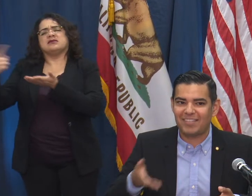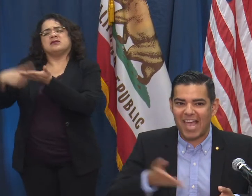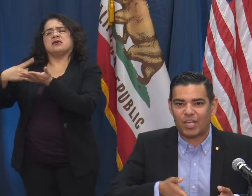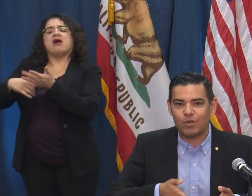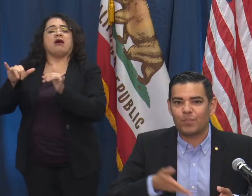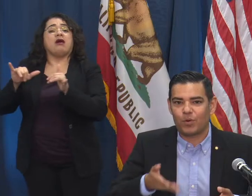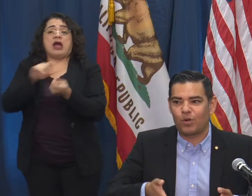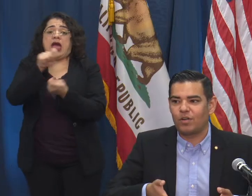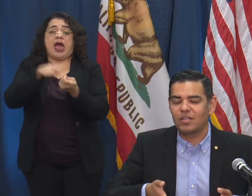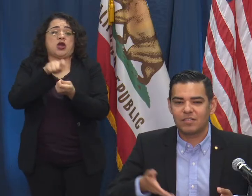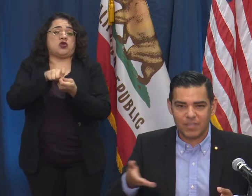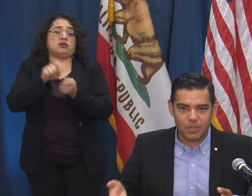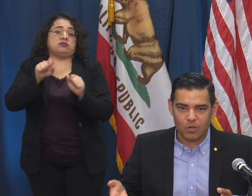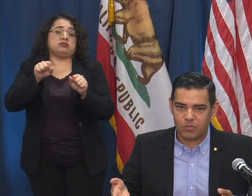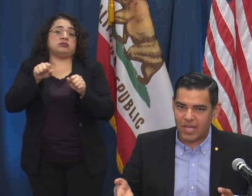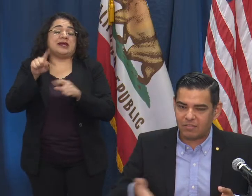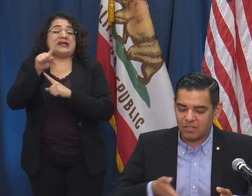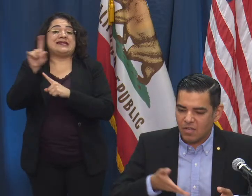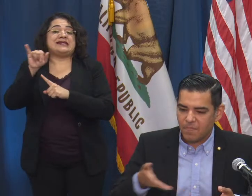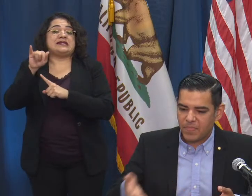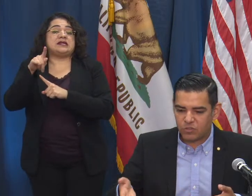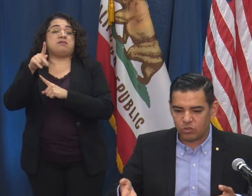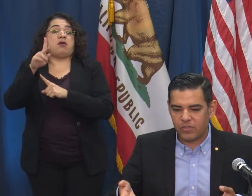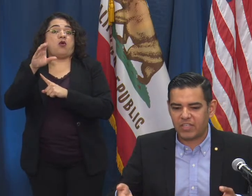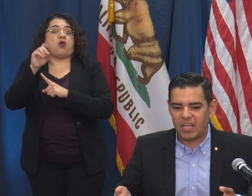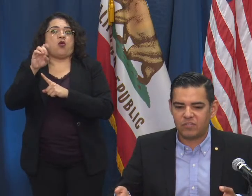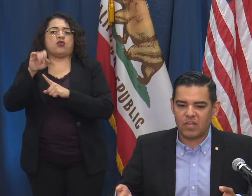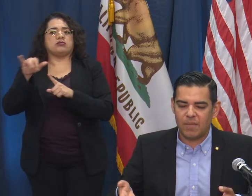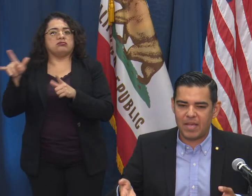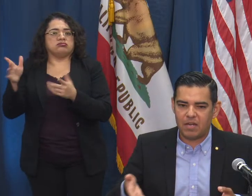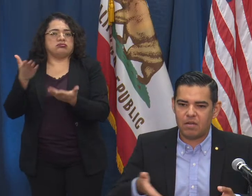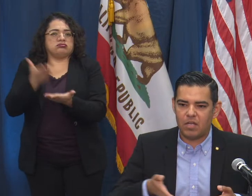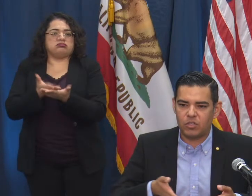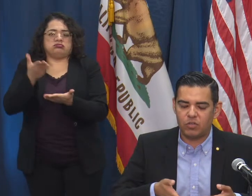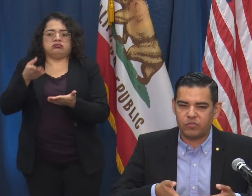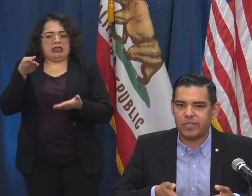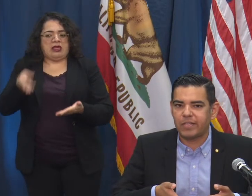accurate per zip code so that's certainly the case and you'll see that